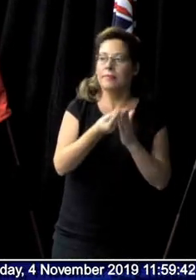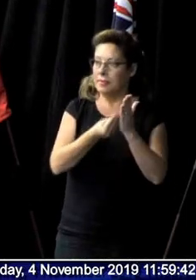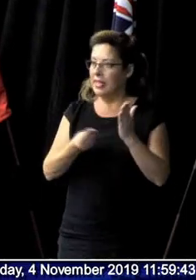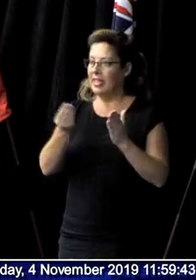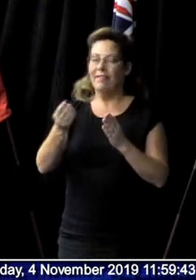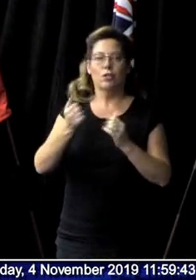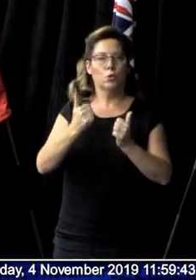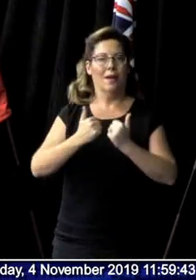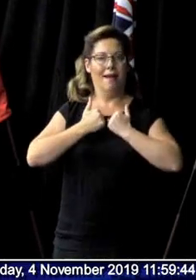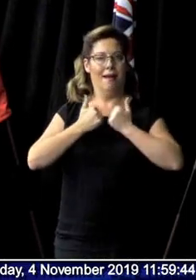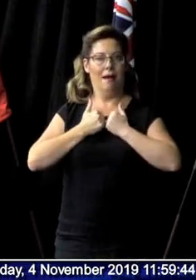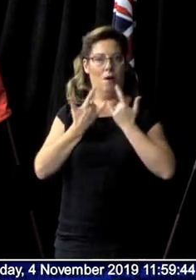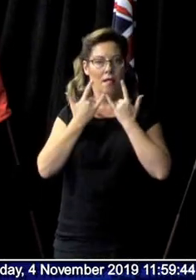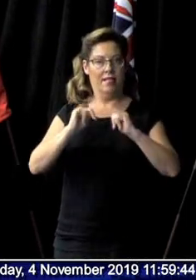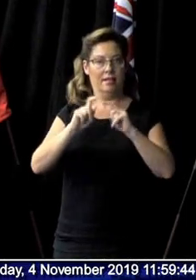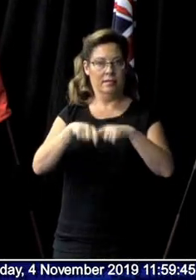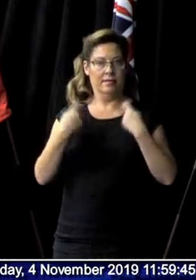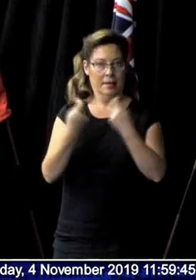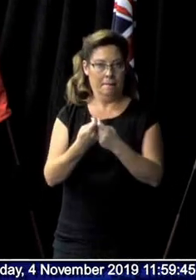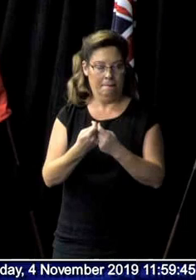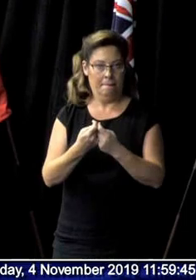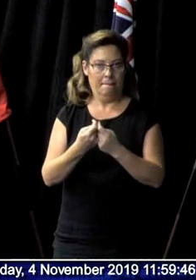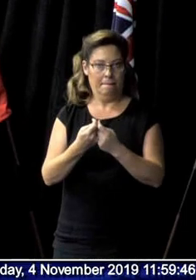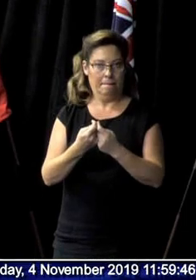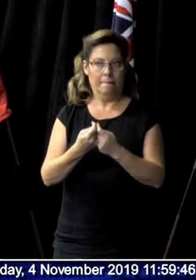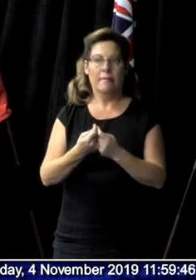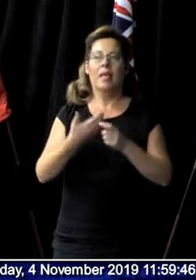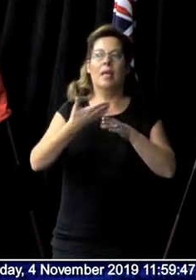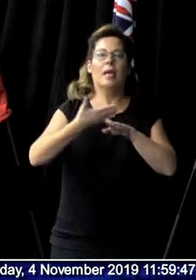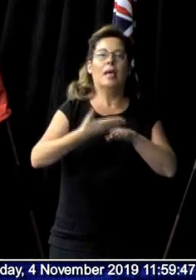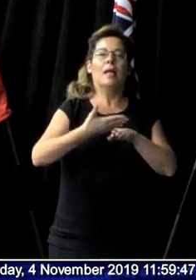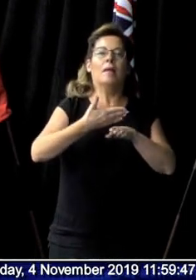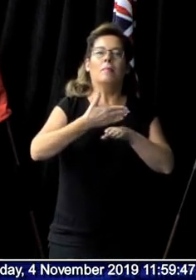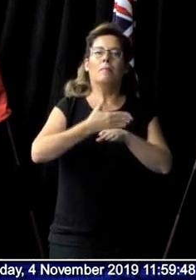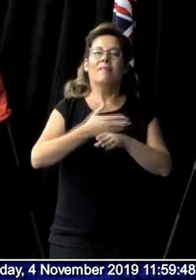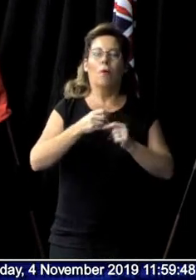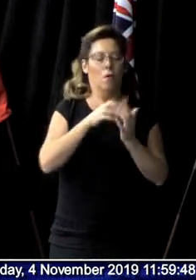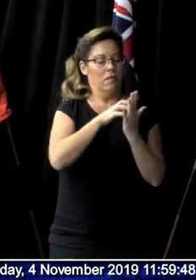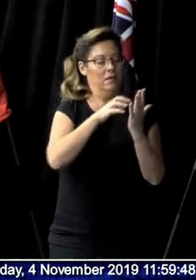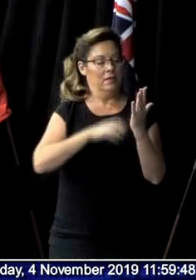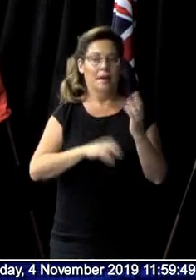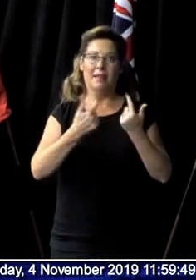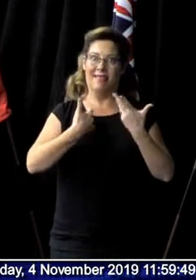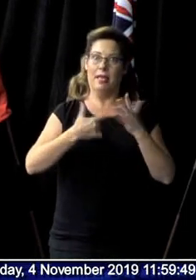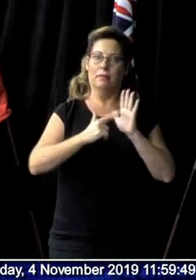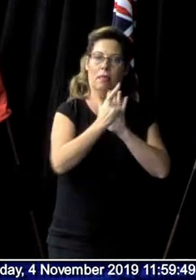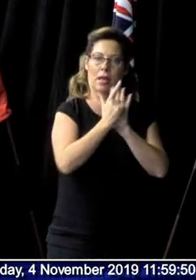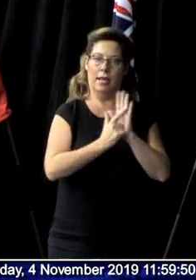assisting the Royal Commission before the unredacted statement is provided to them. Those are the orders that have been made and they are on the record.